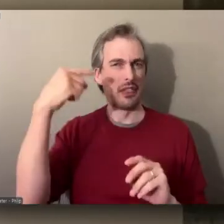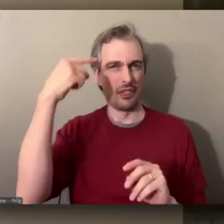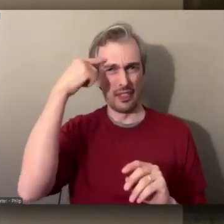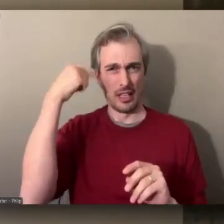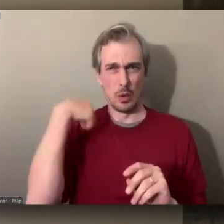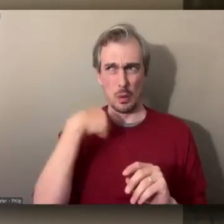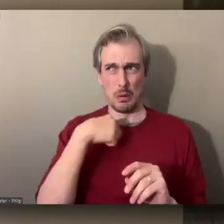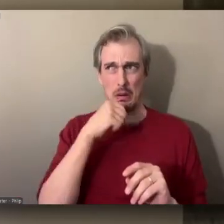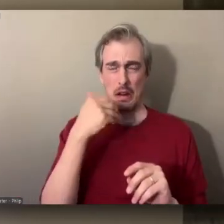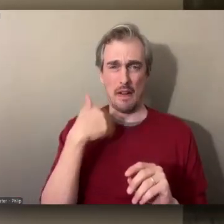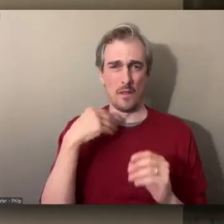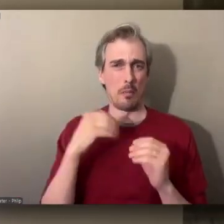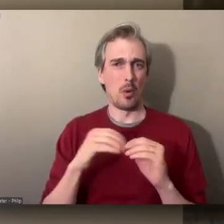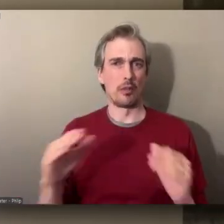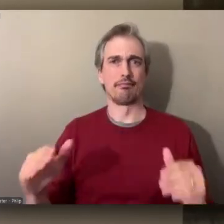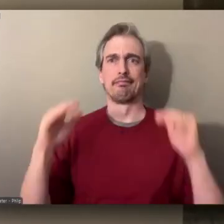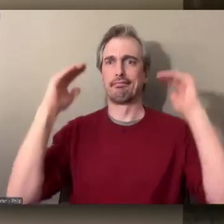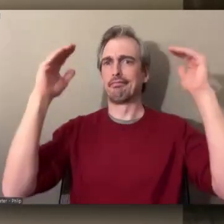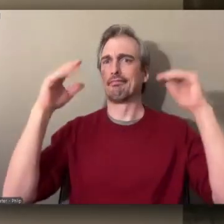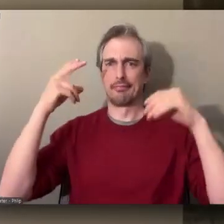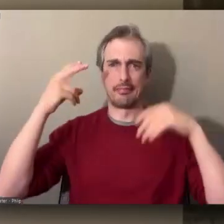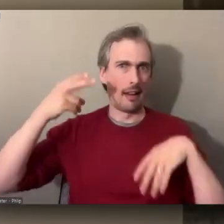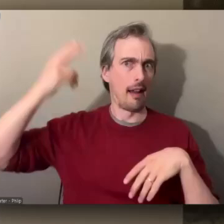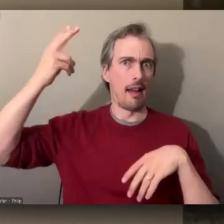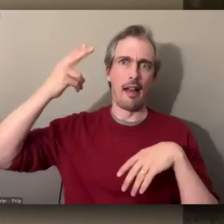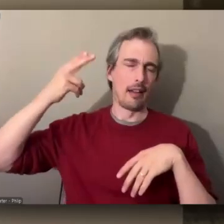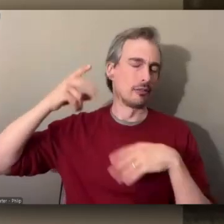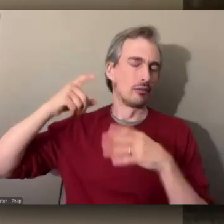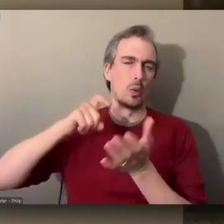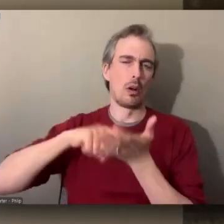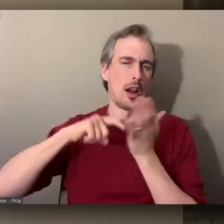just because we're a non-profit ourselves. But I will say that I